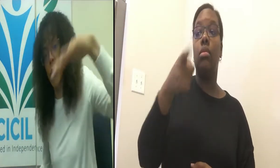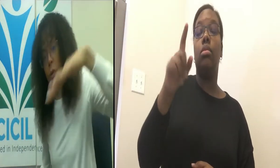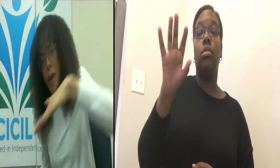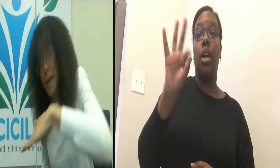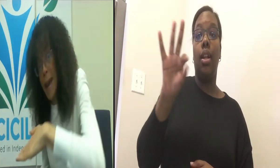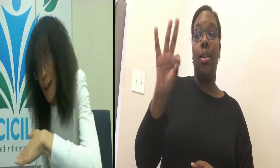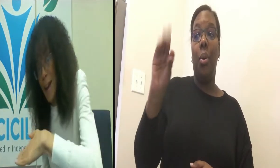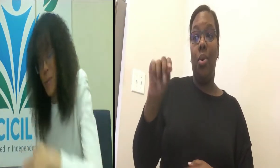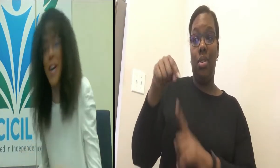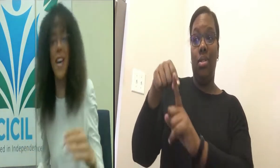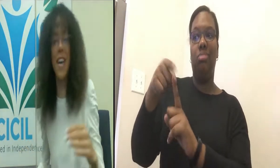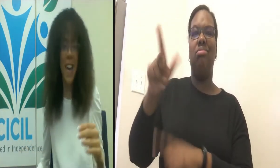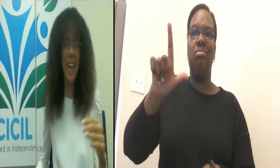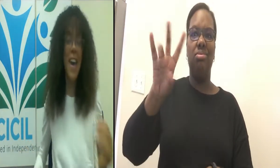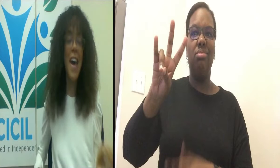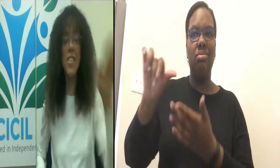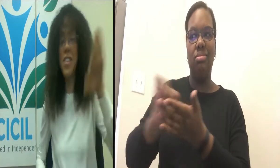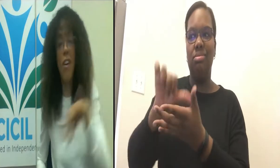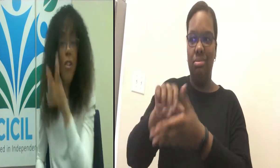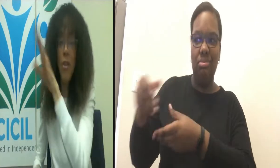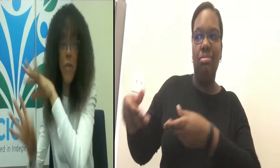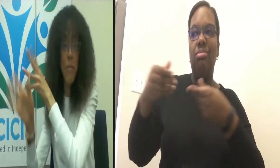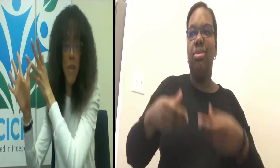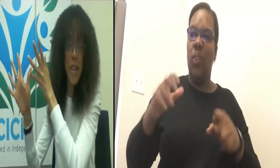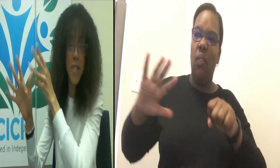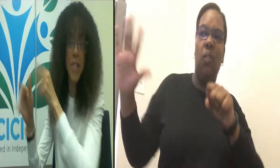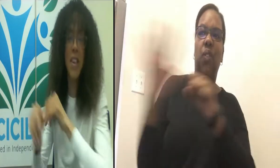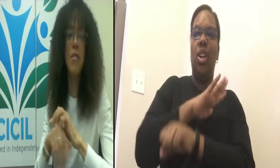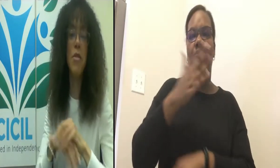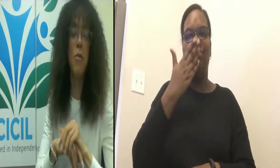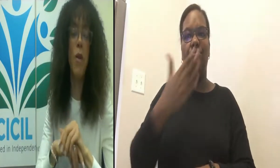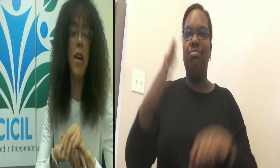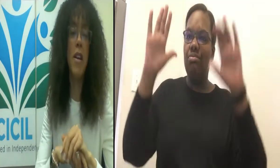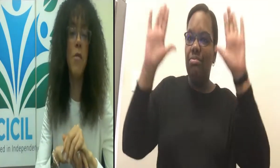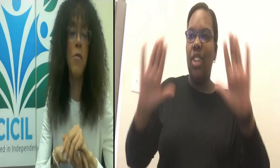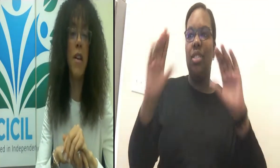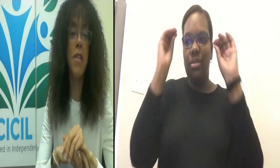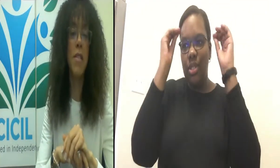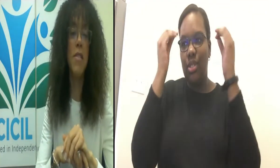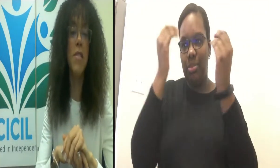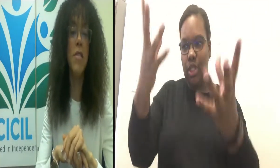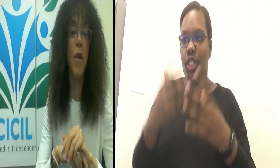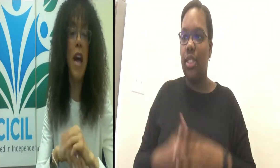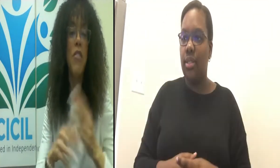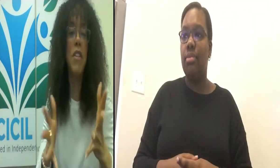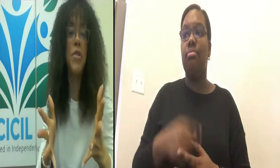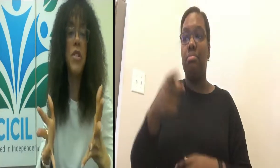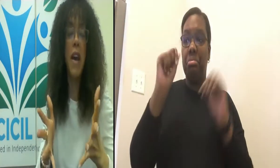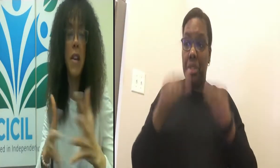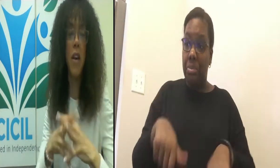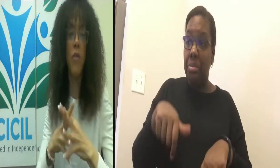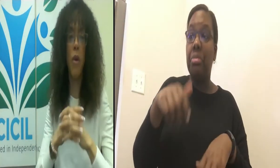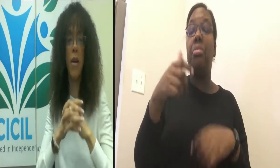years is it a flat line? Is it going up? Is is going down? Is it all over the